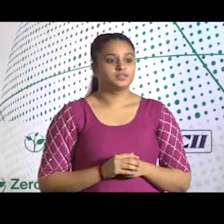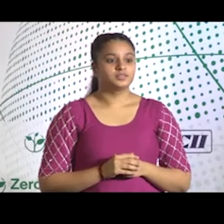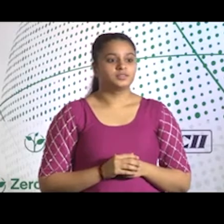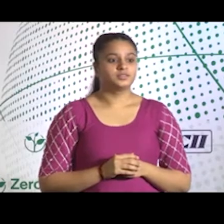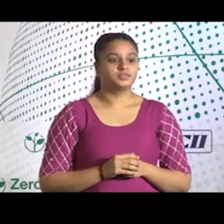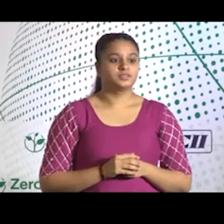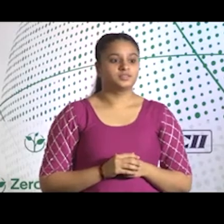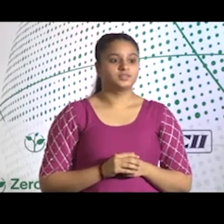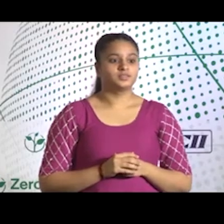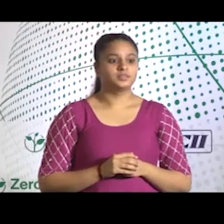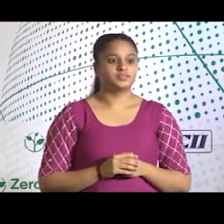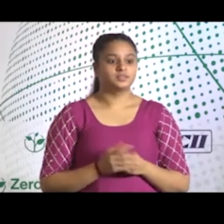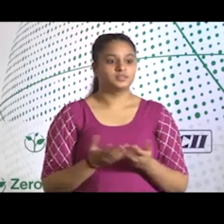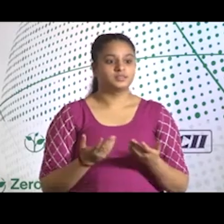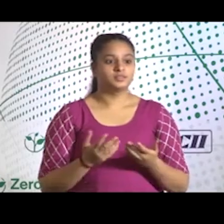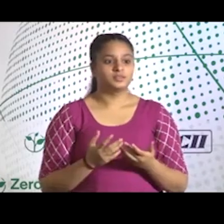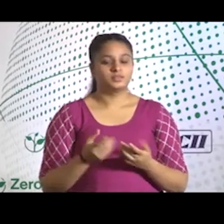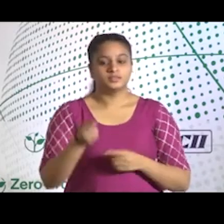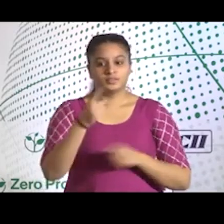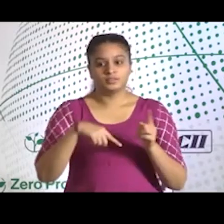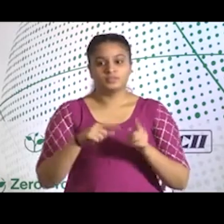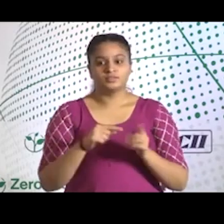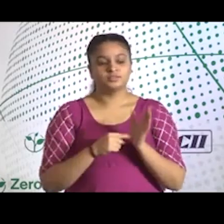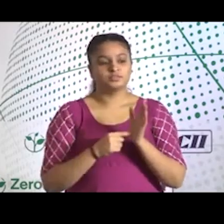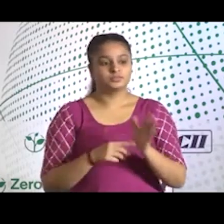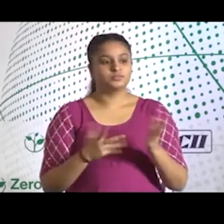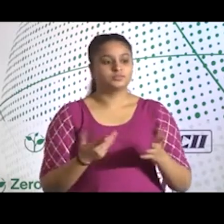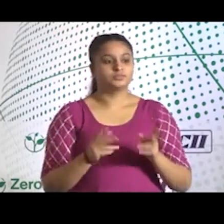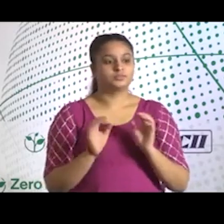So if you could share some more on that. Sure. Thank you.